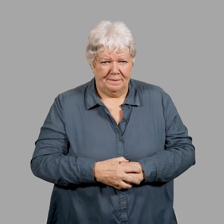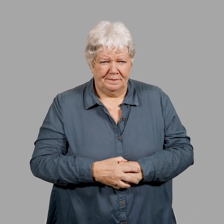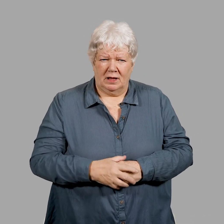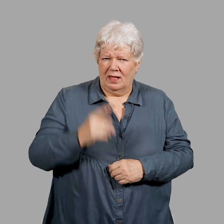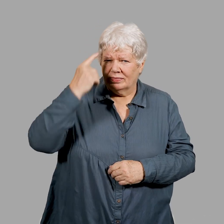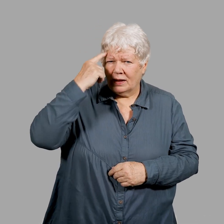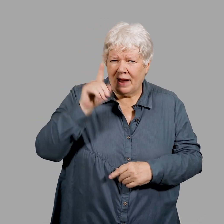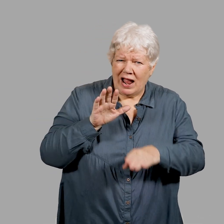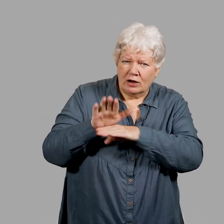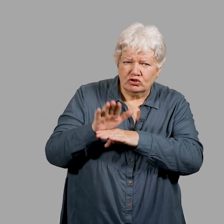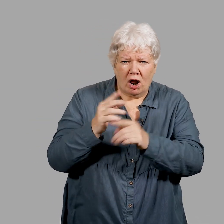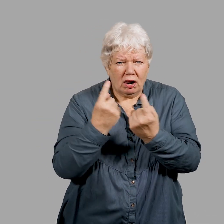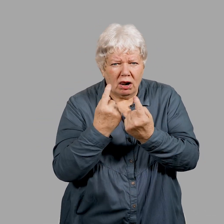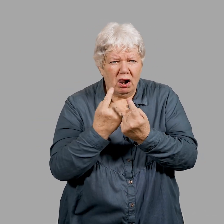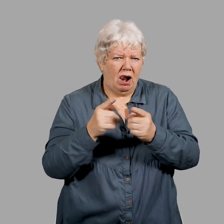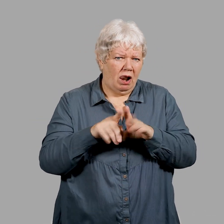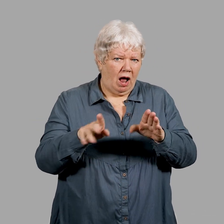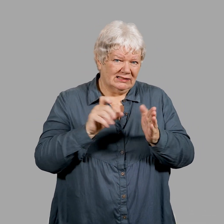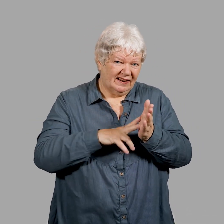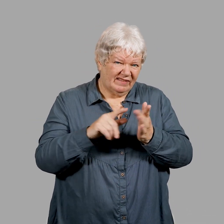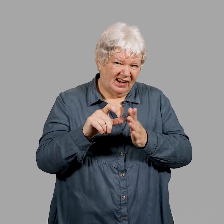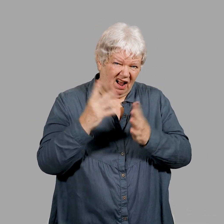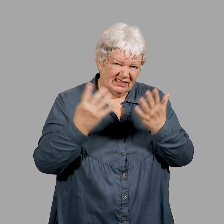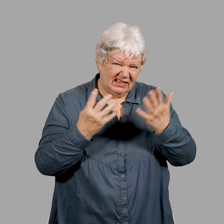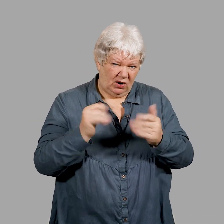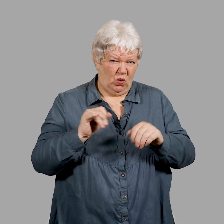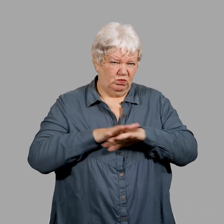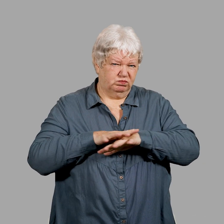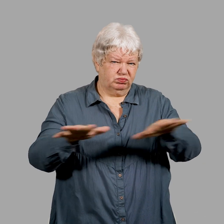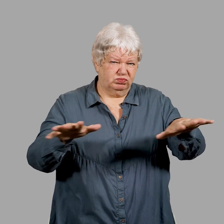External factors, such as the COVID pandemic